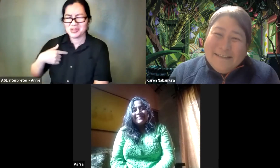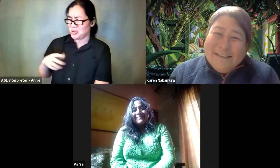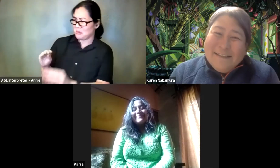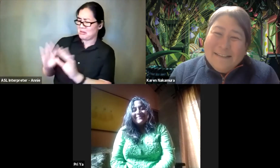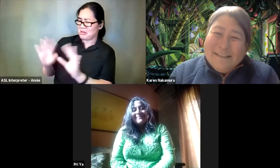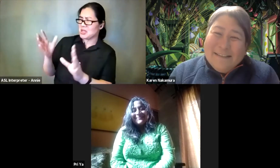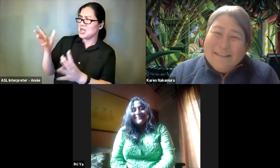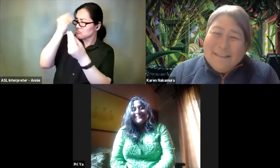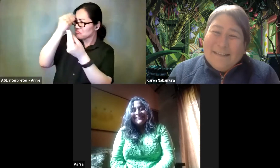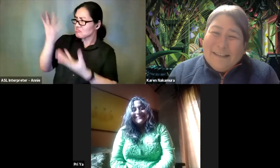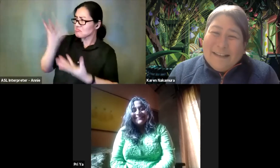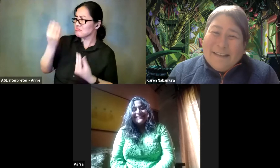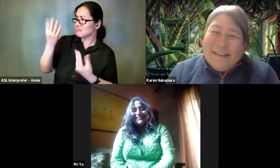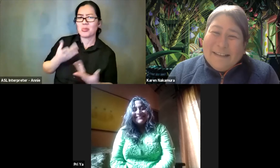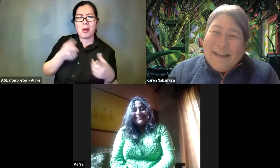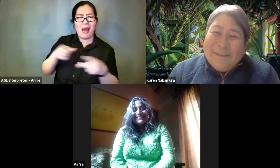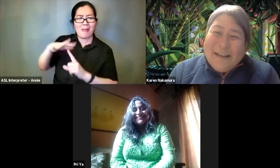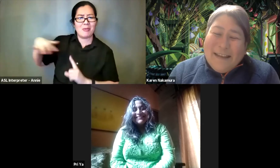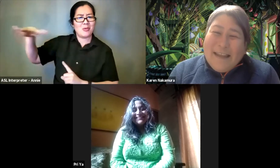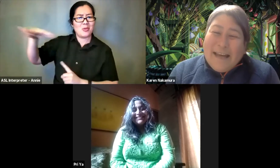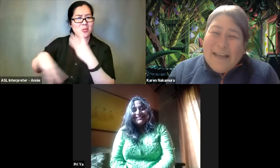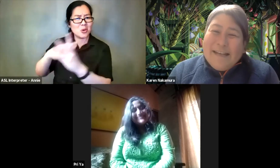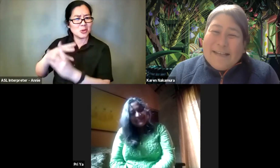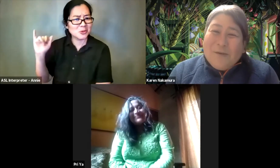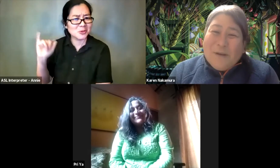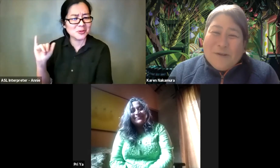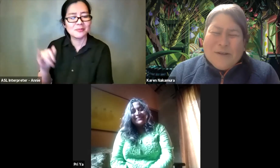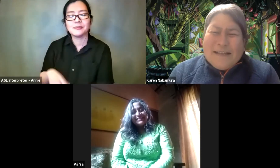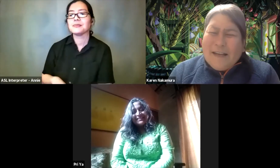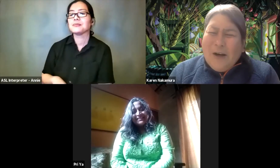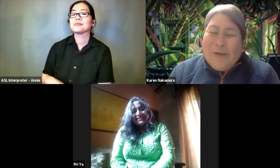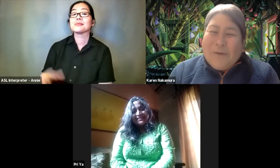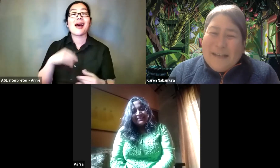Karen Nakamura: And then that ending scene, where Chuskit could just like I wish I had